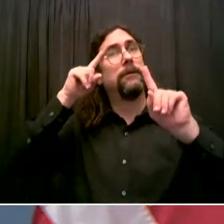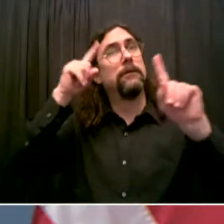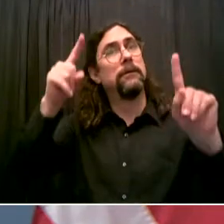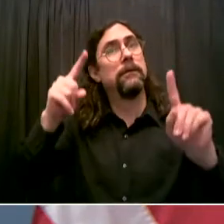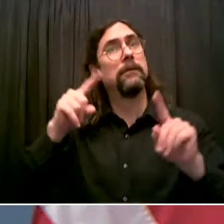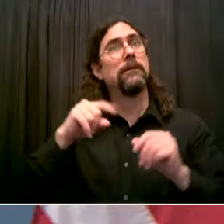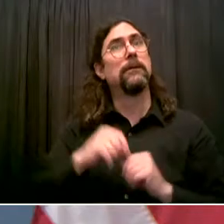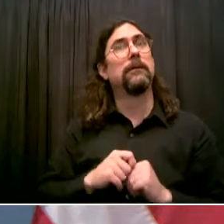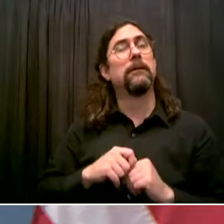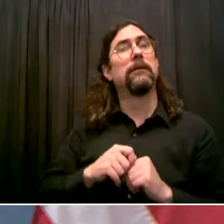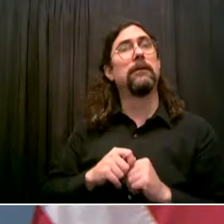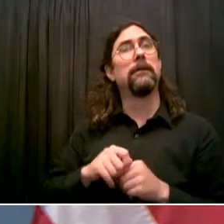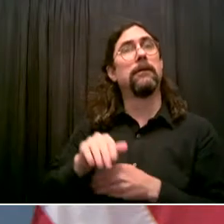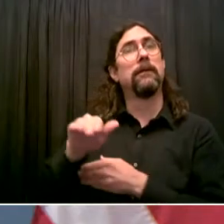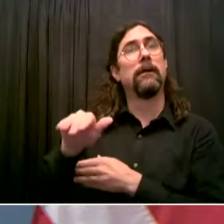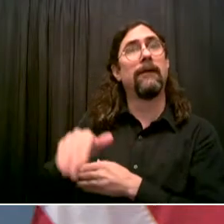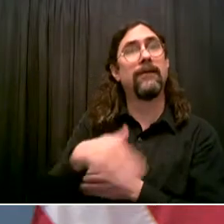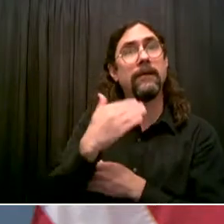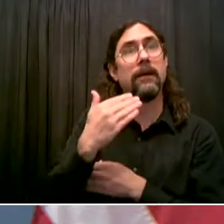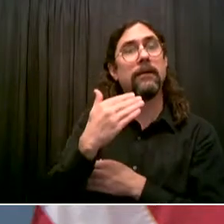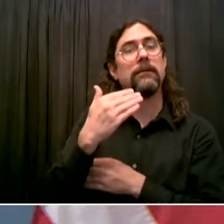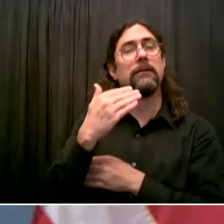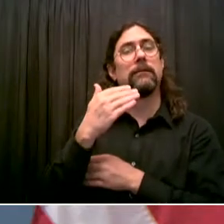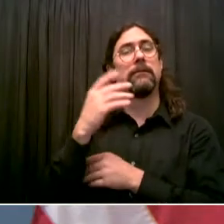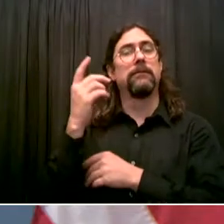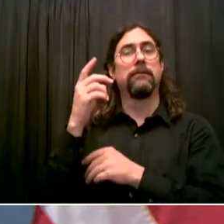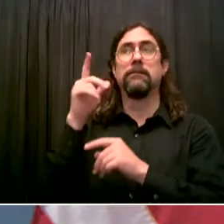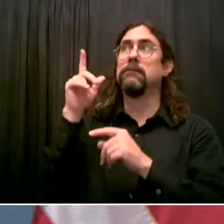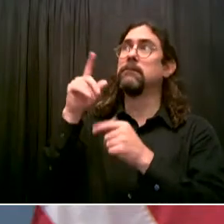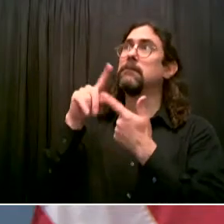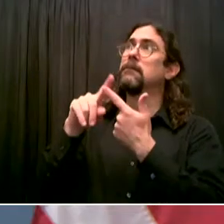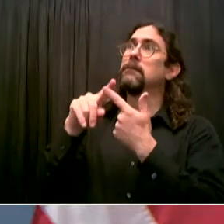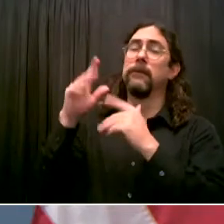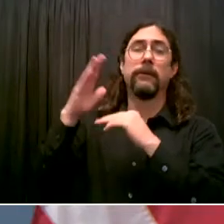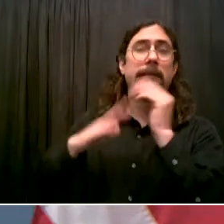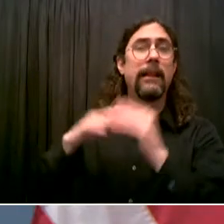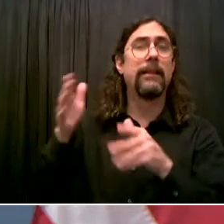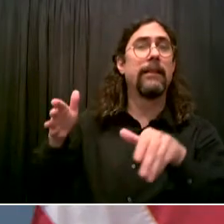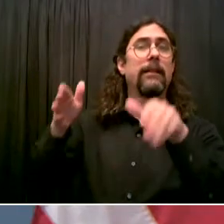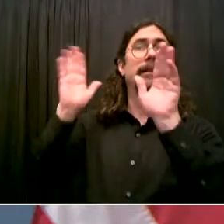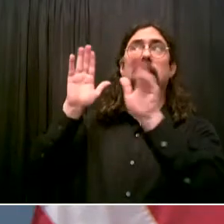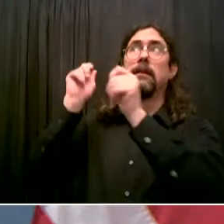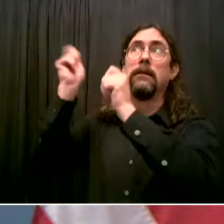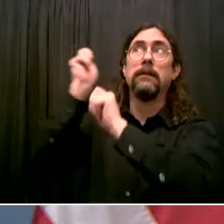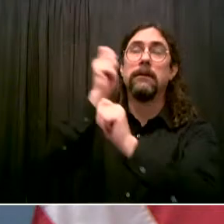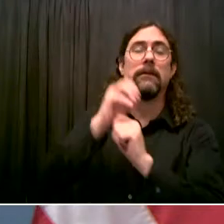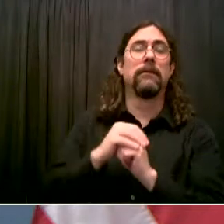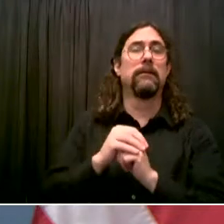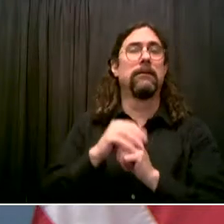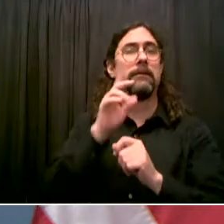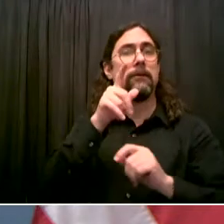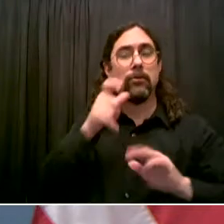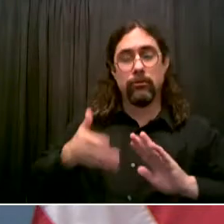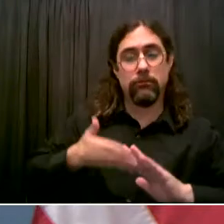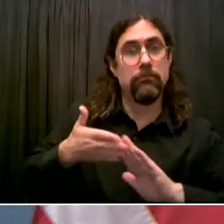THE NOT-FOR- PROFIT'S. IN ORDER TO IMPROVE THE OPERATIONS AND THE SECURITY